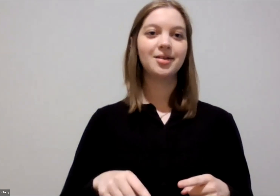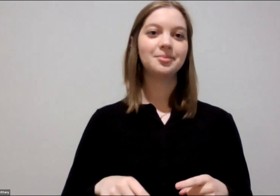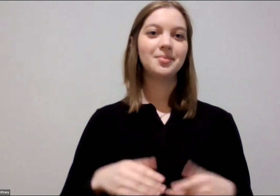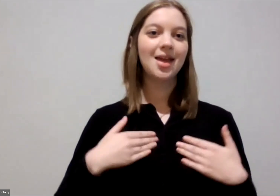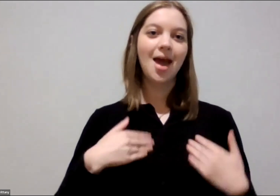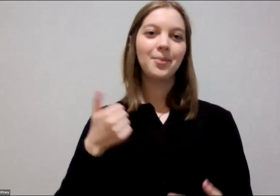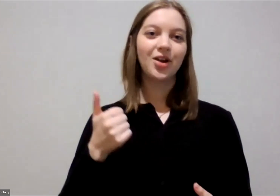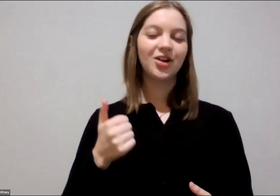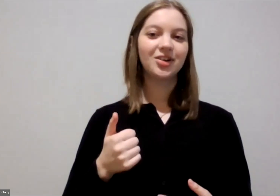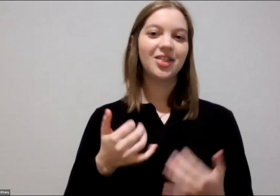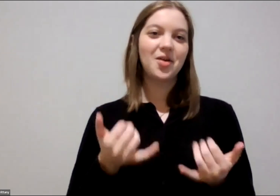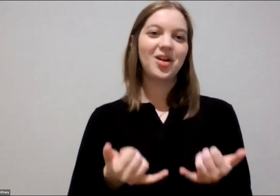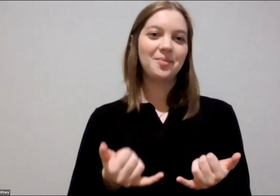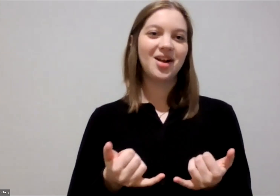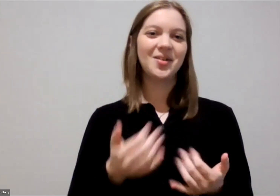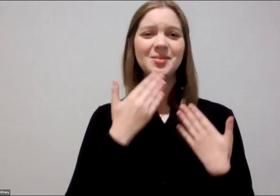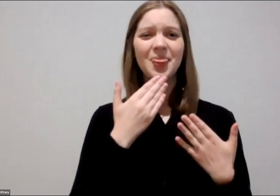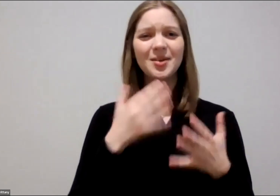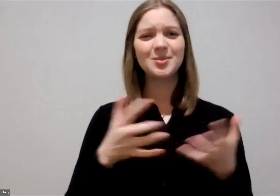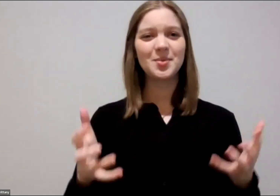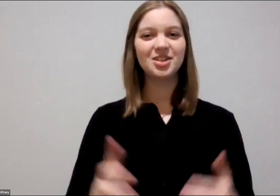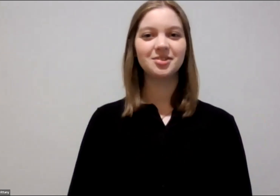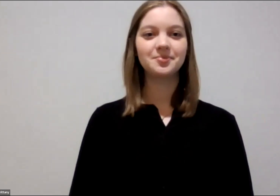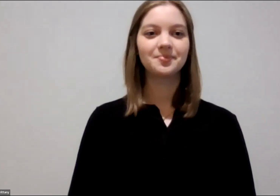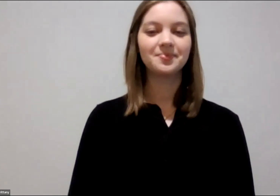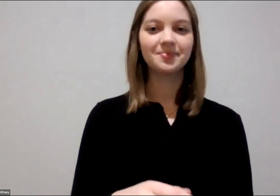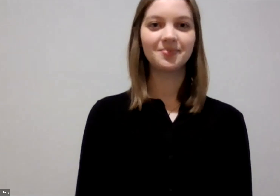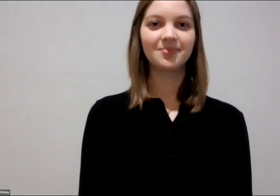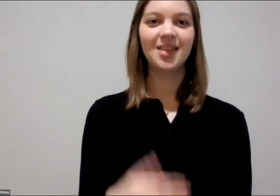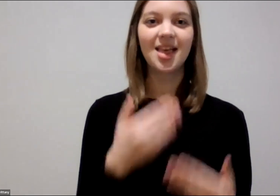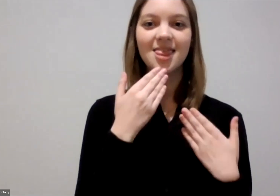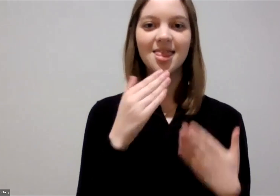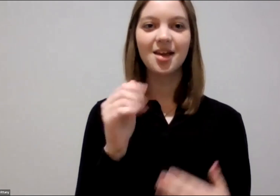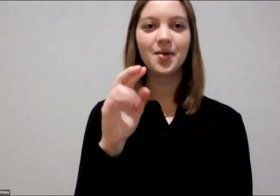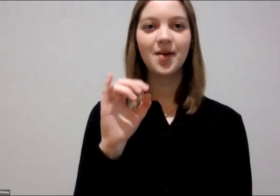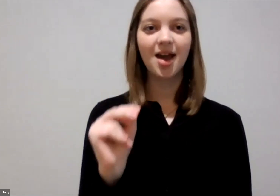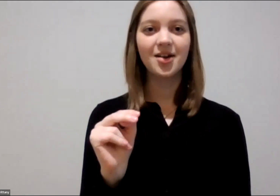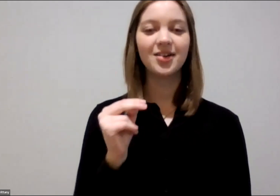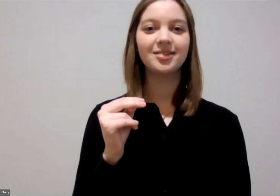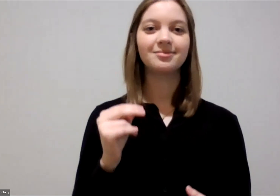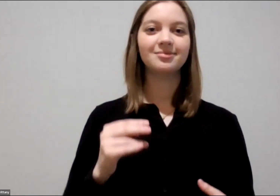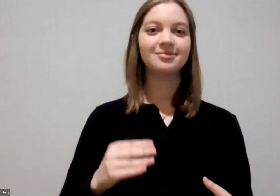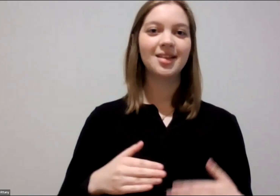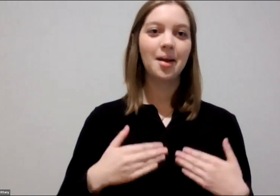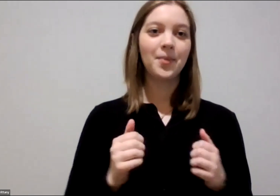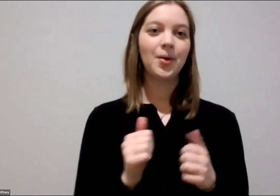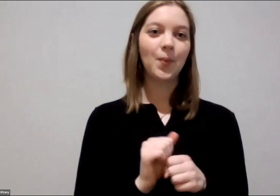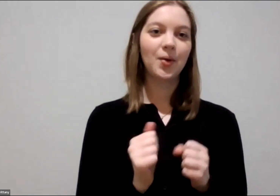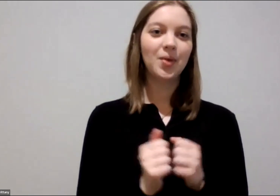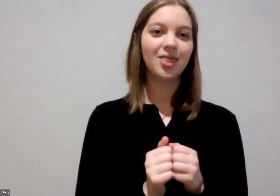Yeah, couldn't be more happier than what I am now. So thank you so much. Thank you, Aaron, and it was a pleasure working with you.